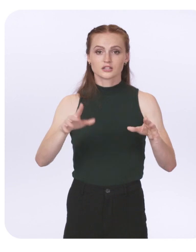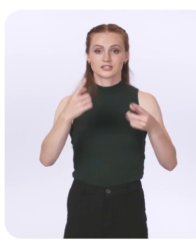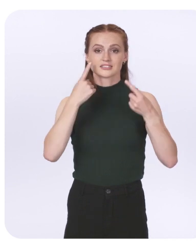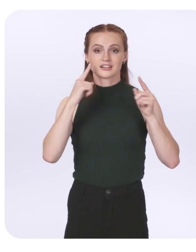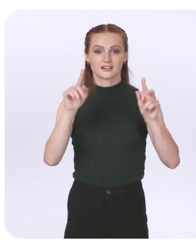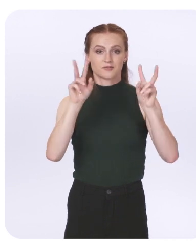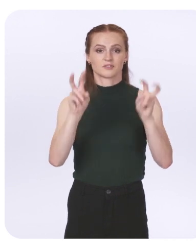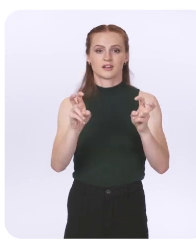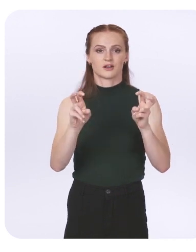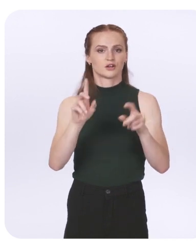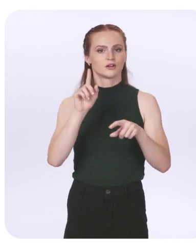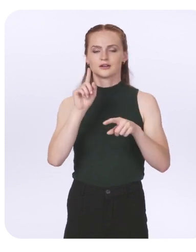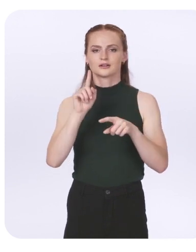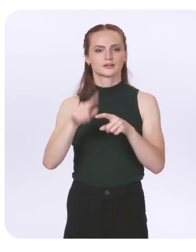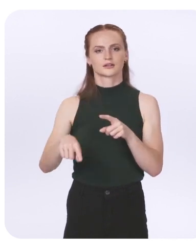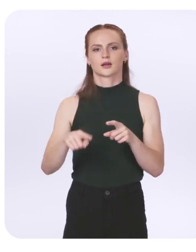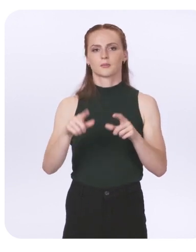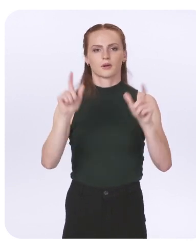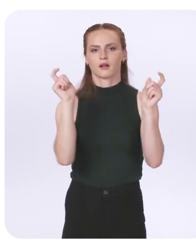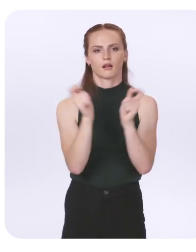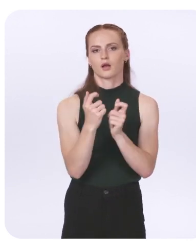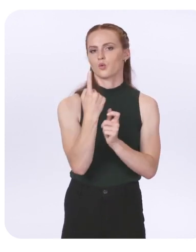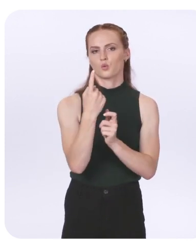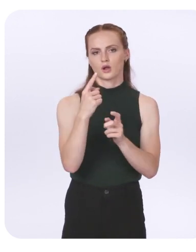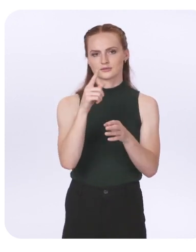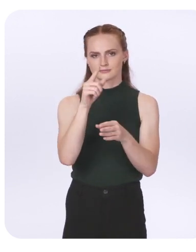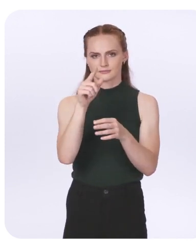can’t be narrowed down to one specific thing we did right.